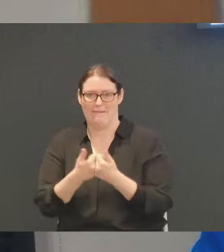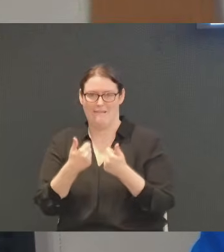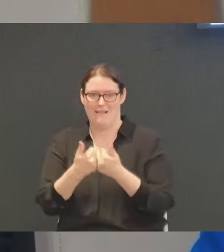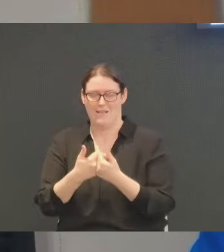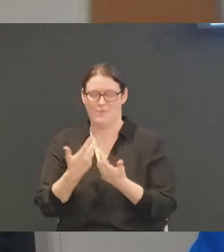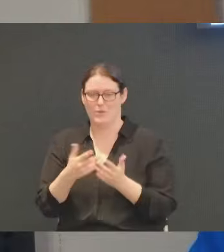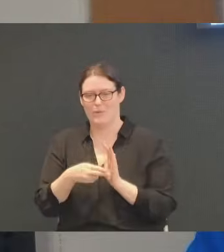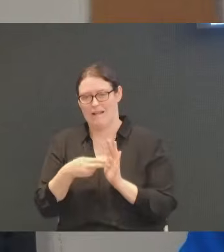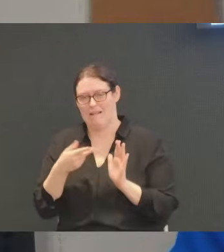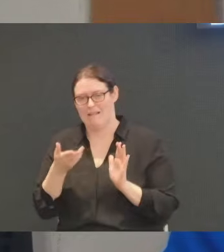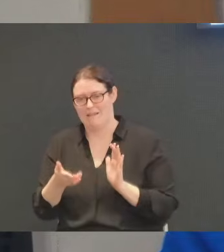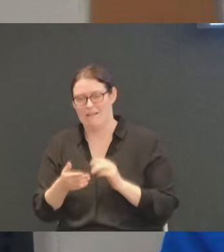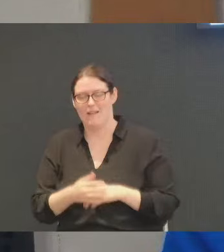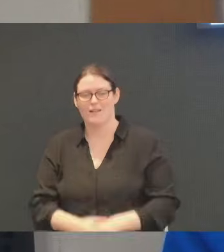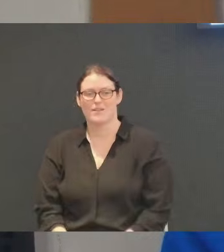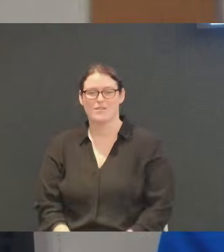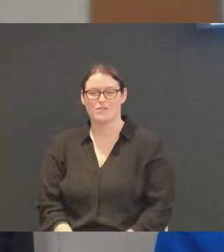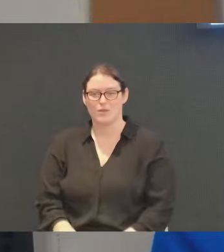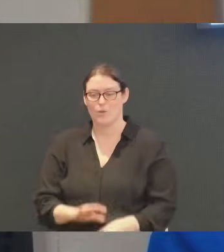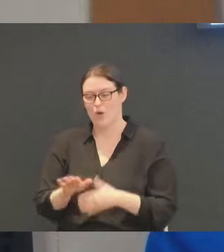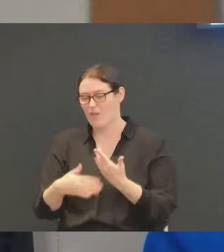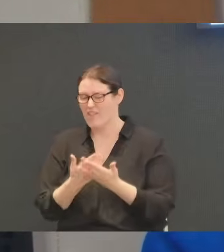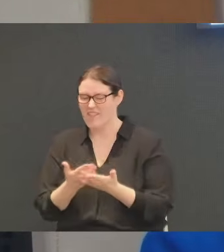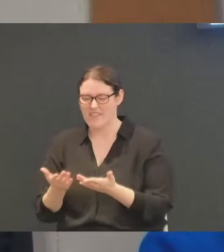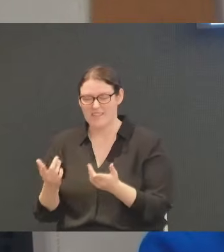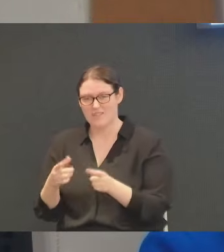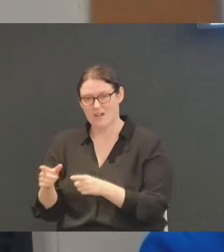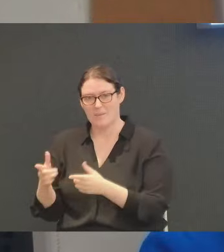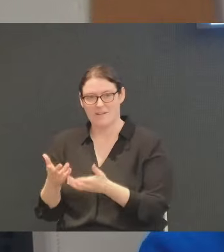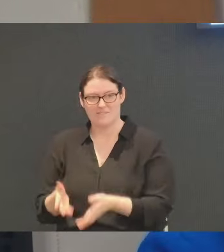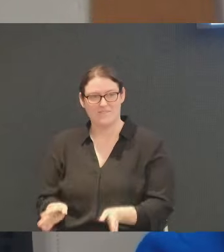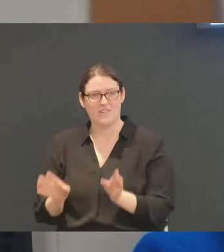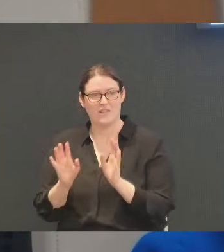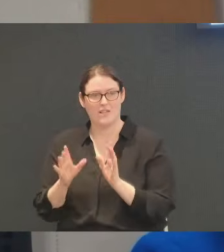that as well. So, those are all the things that I have, but I just wanted people to have those